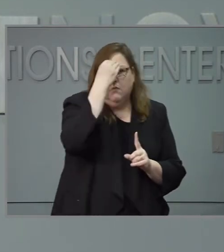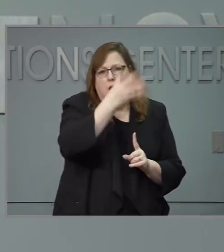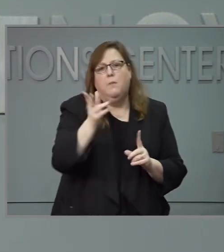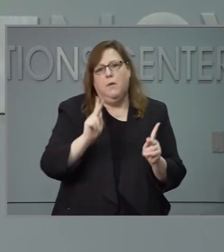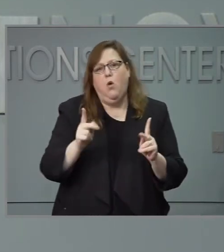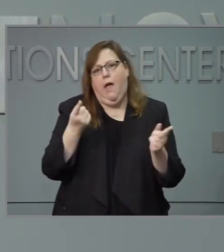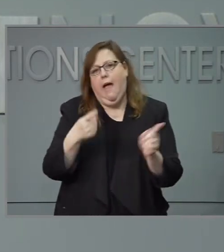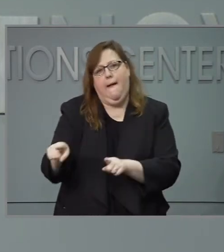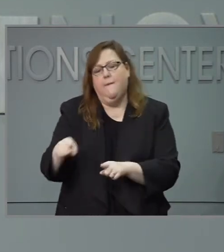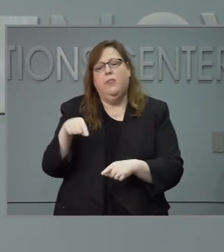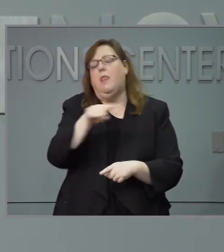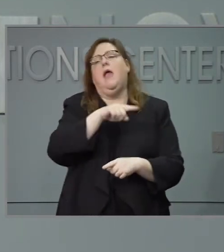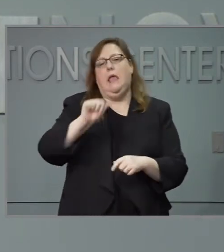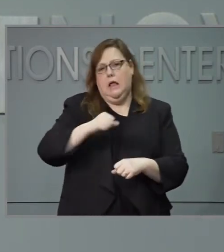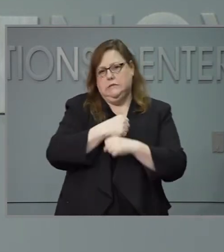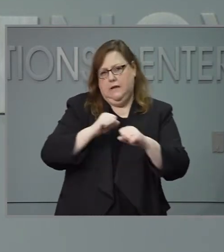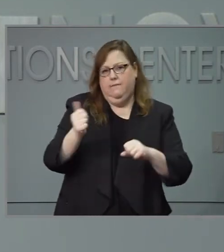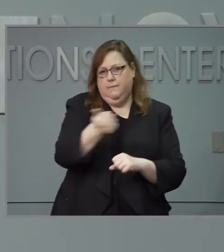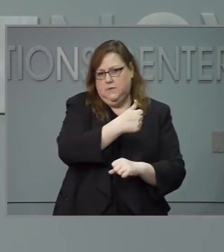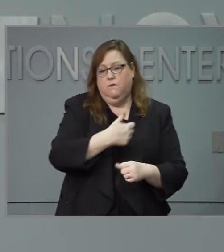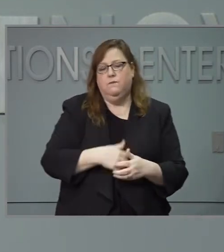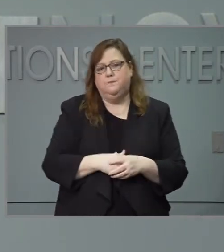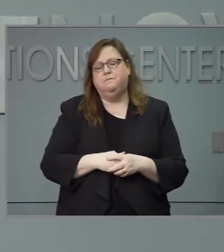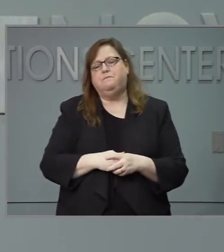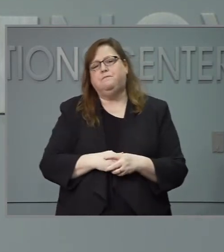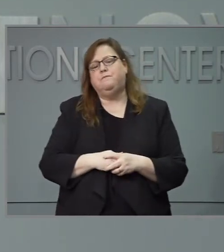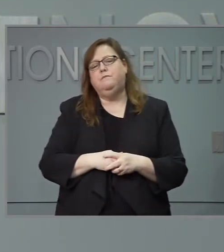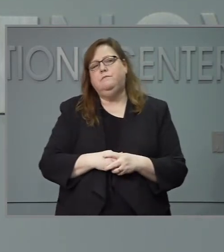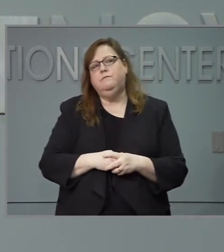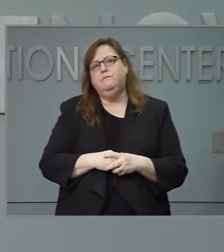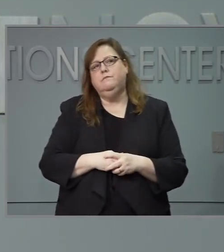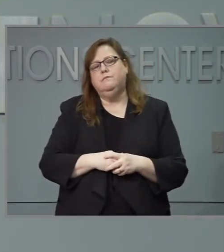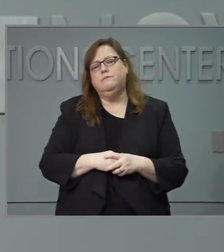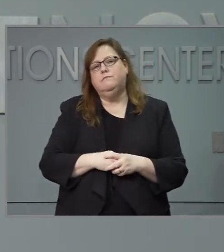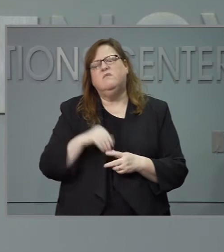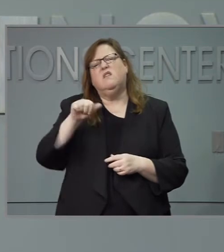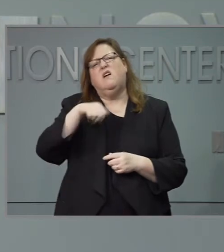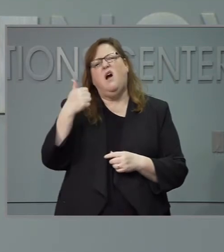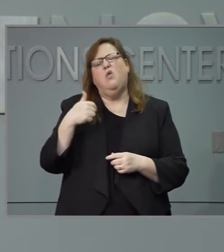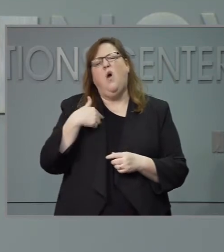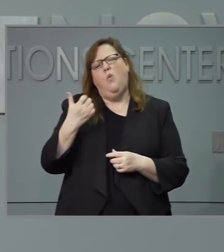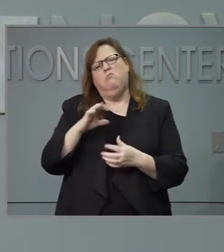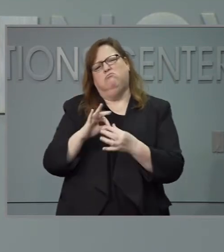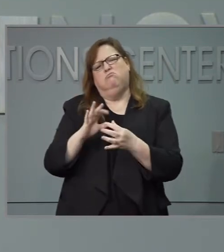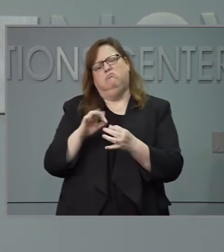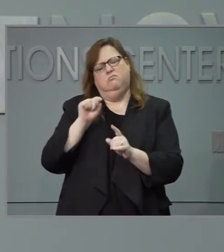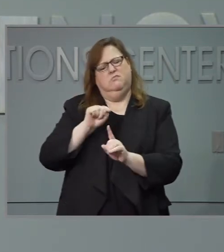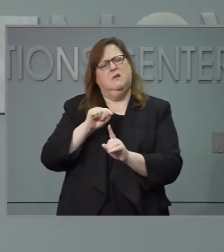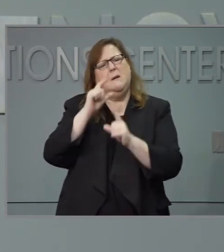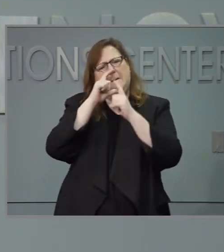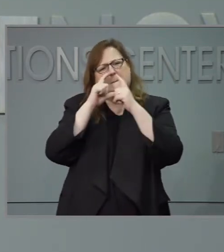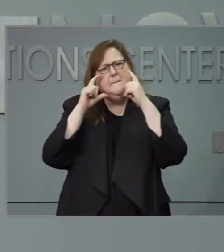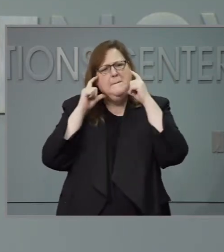LAS ESCUELAS LIMPIAS, NI SIQUIERA LOS NIÑOS TIENEN RIESGO DE CORONAVIRUS >> Gov. Cooper: ES SIETE VECES